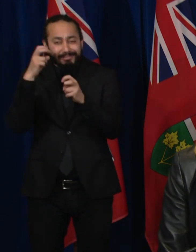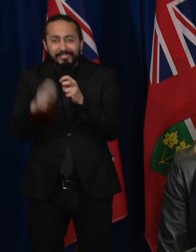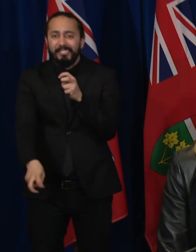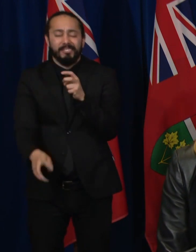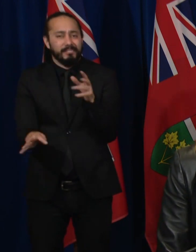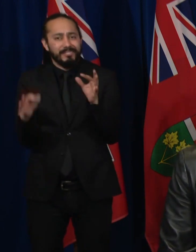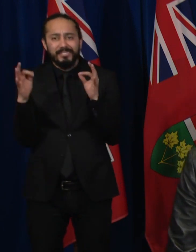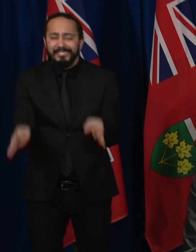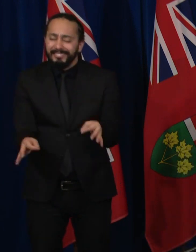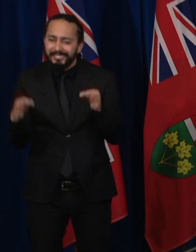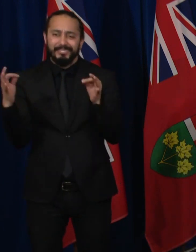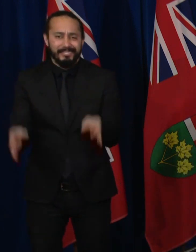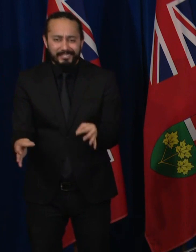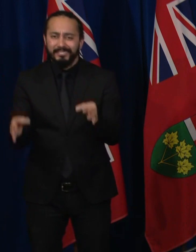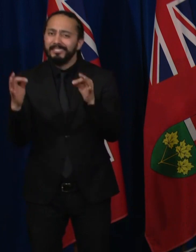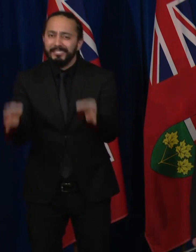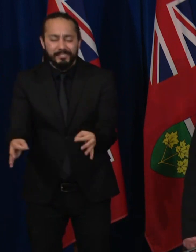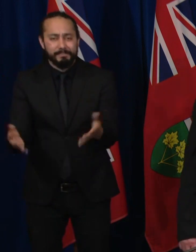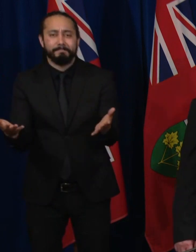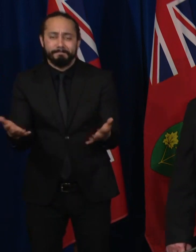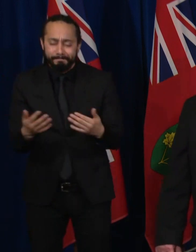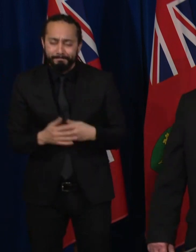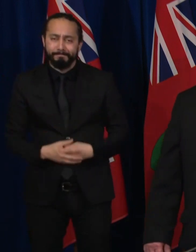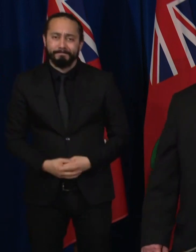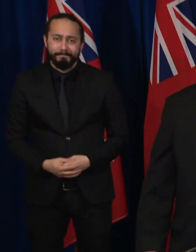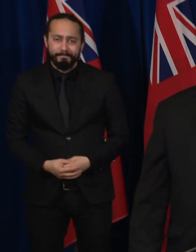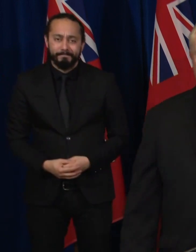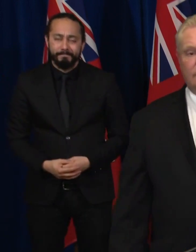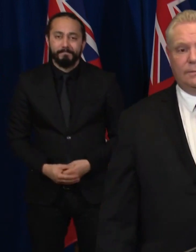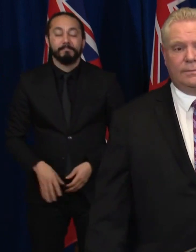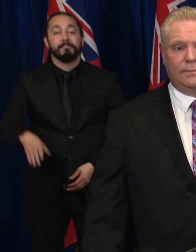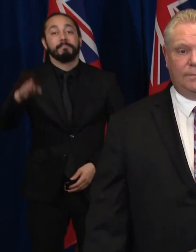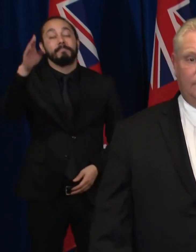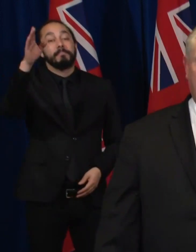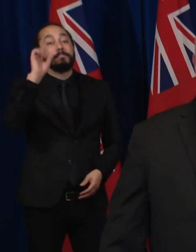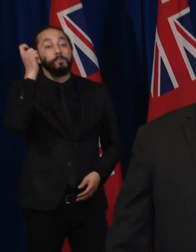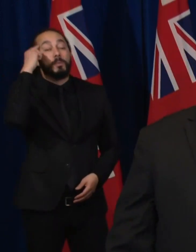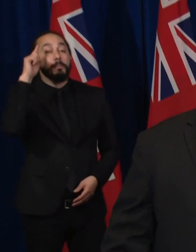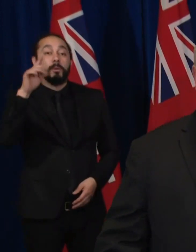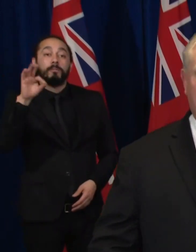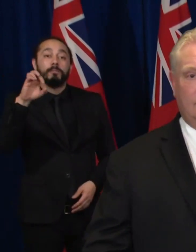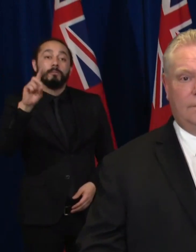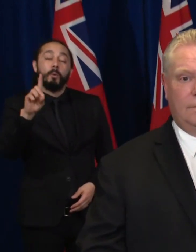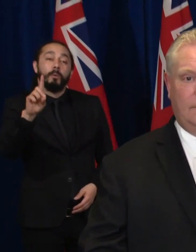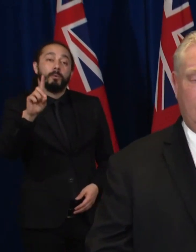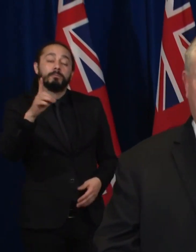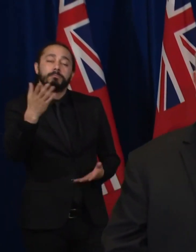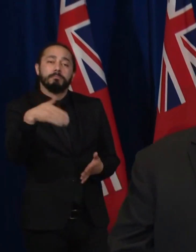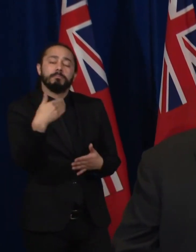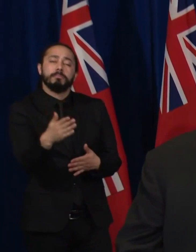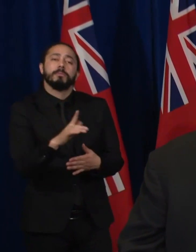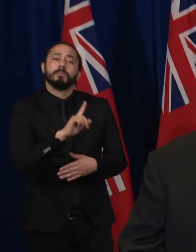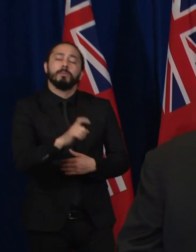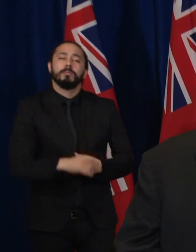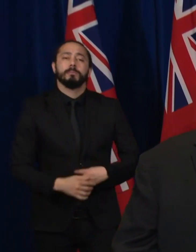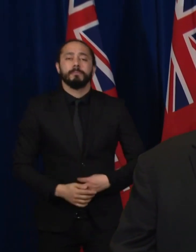difficult decisions. REPORTER: Premier Ford, my next question is for you. What do you have to say to these cancer patients?